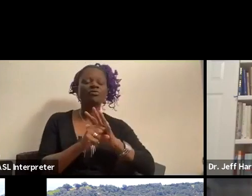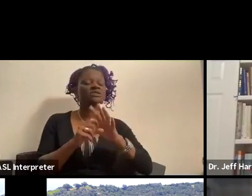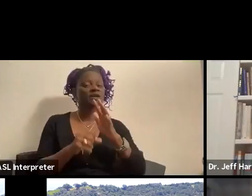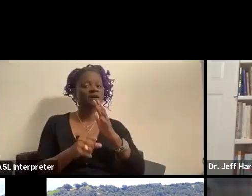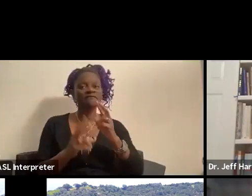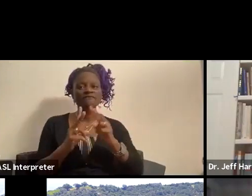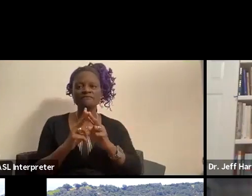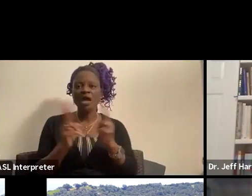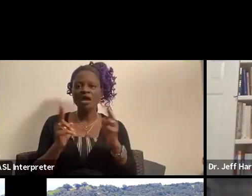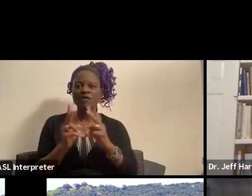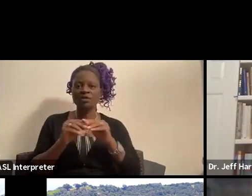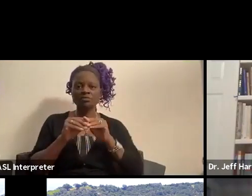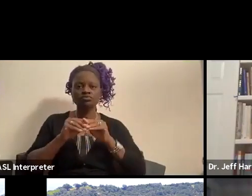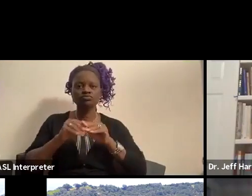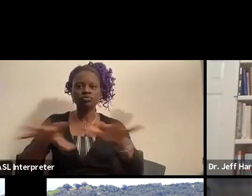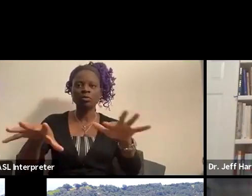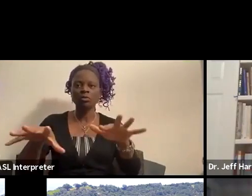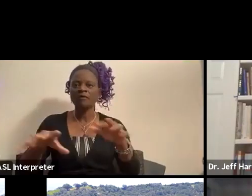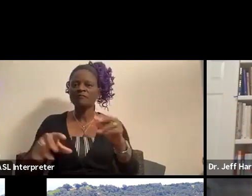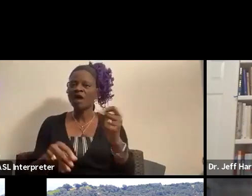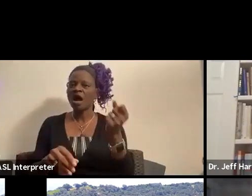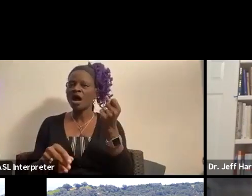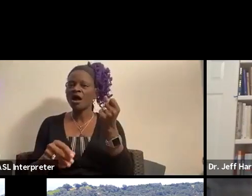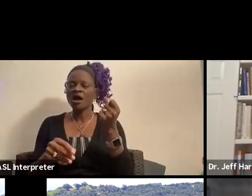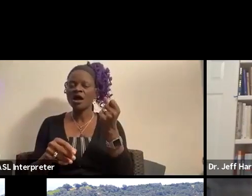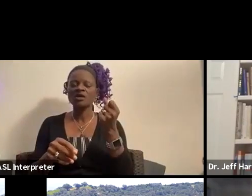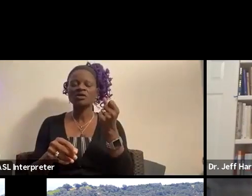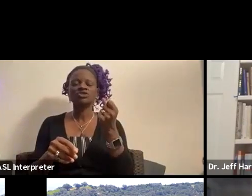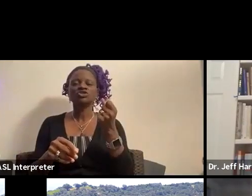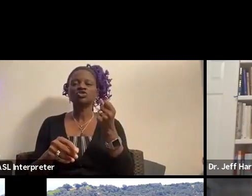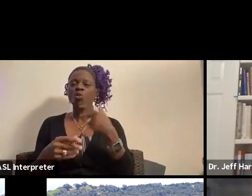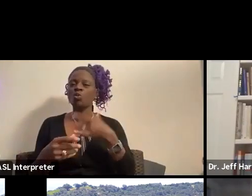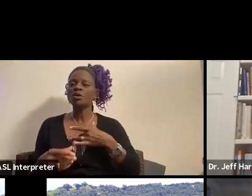So even though the incidence of transmission will be significantly less,